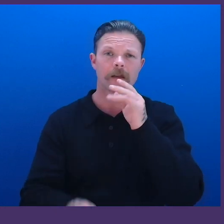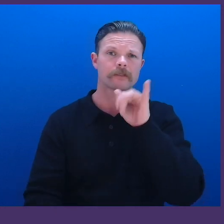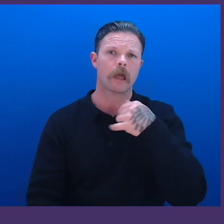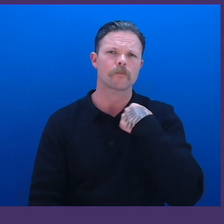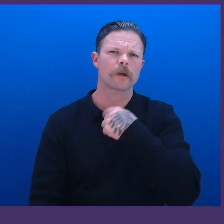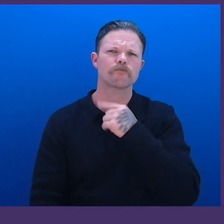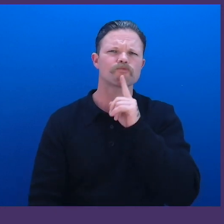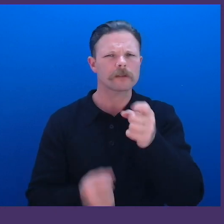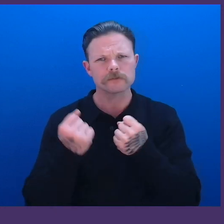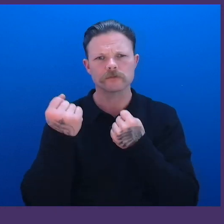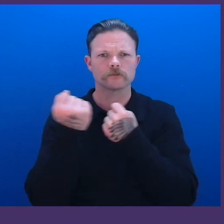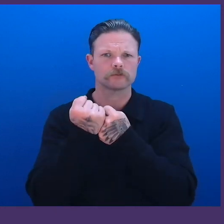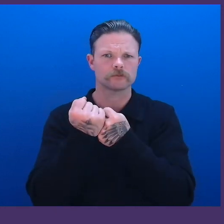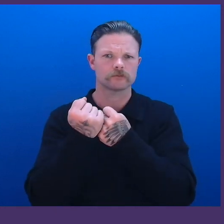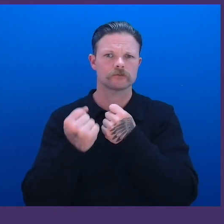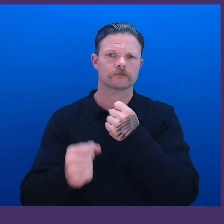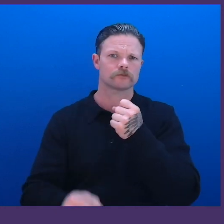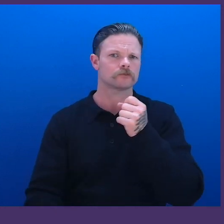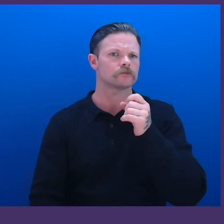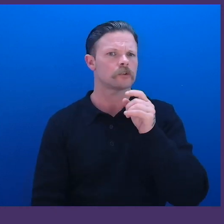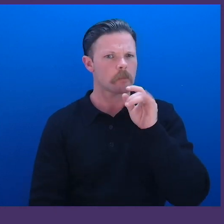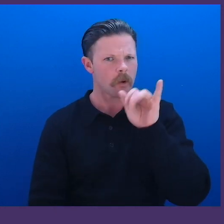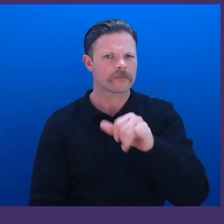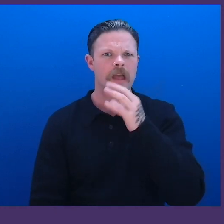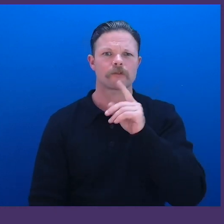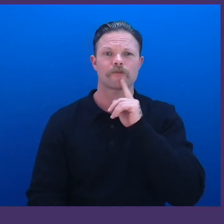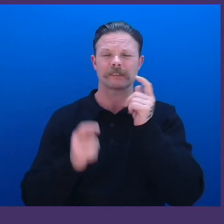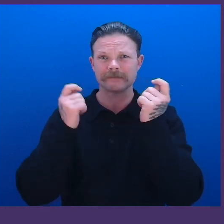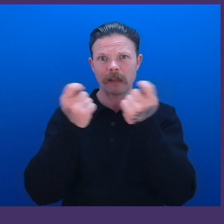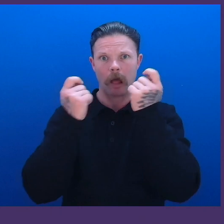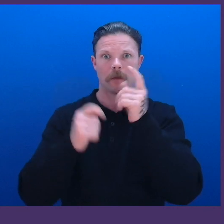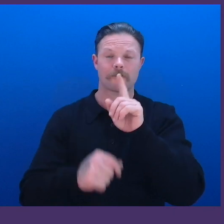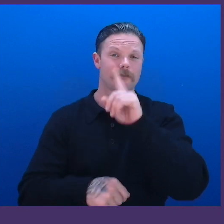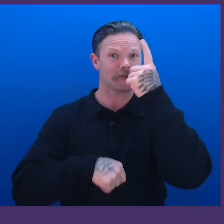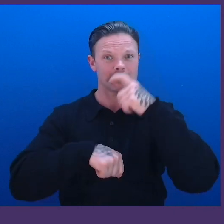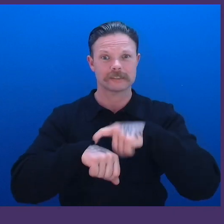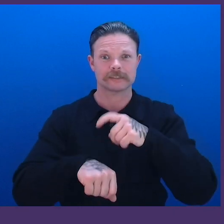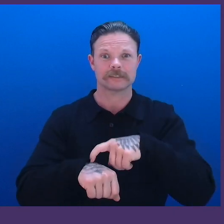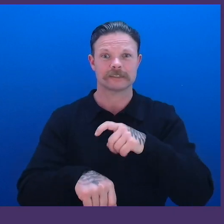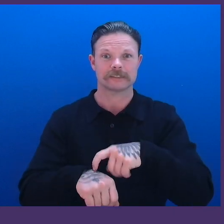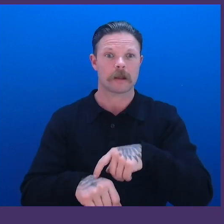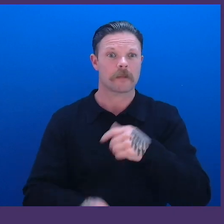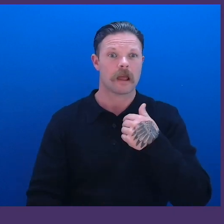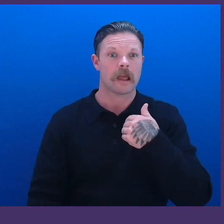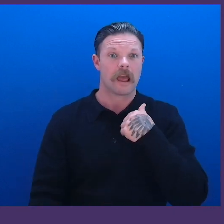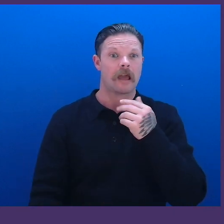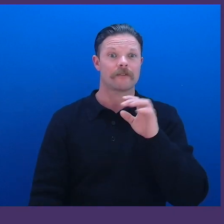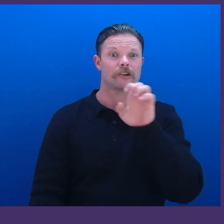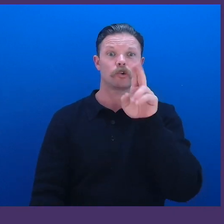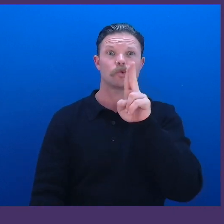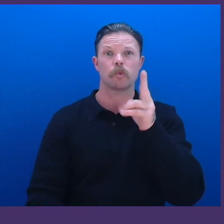and that we celebrate that for the first time there's an EU-wide legislation that sets minimum requirements